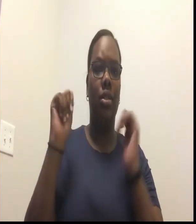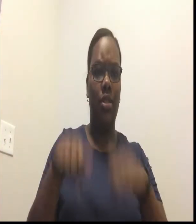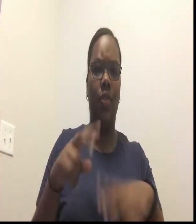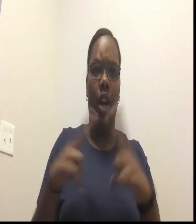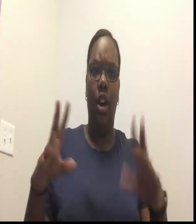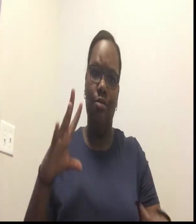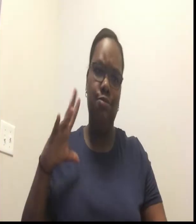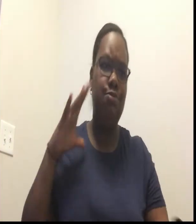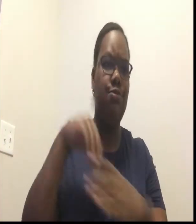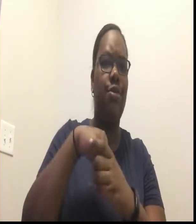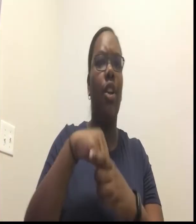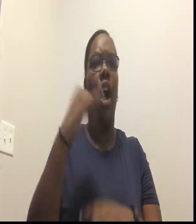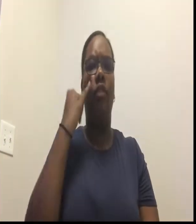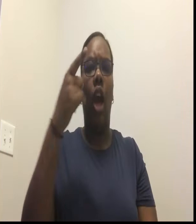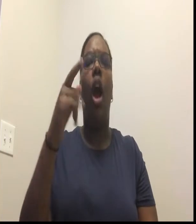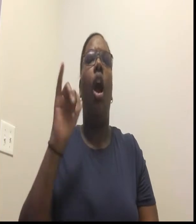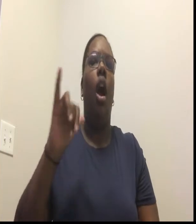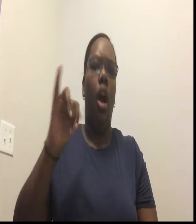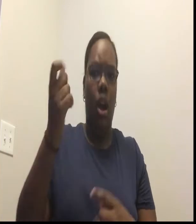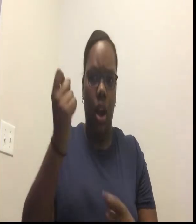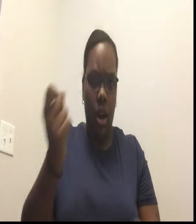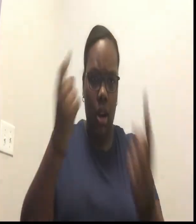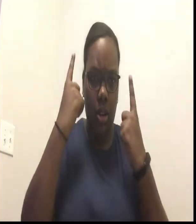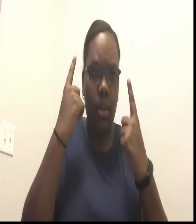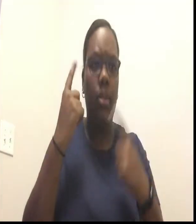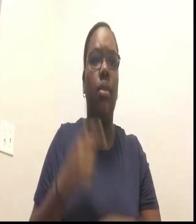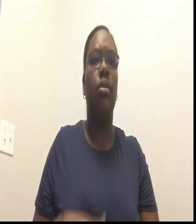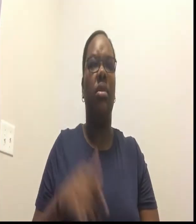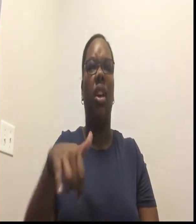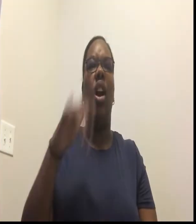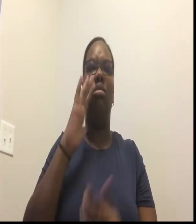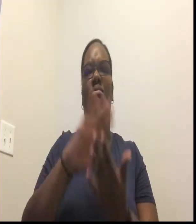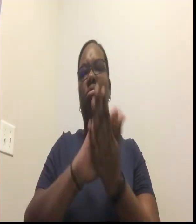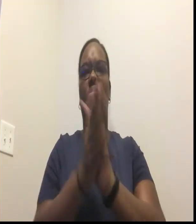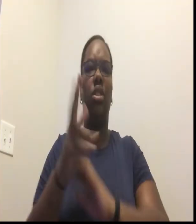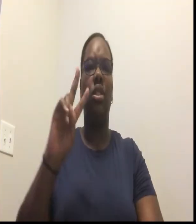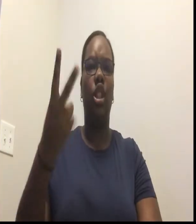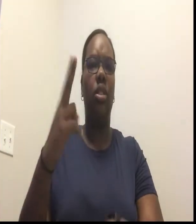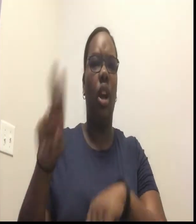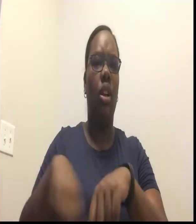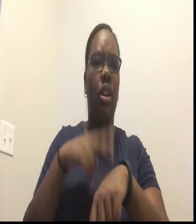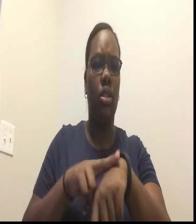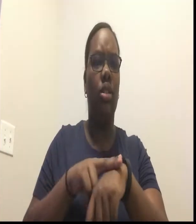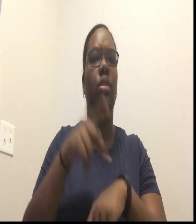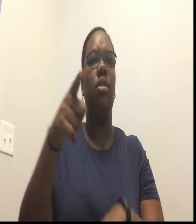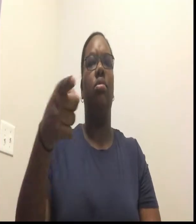it becomes like second nature and you'll find yourself looking for it at every